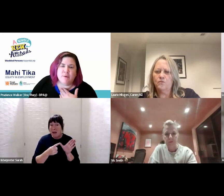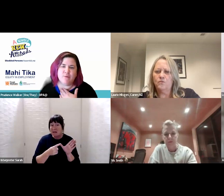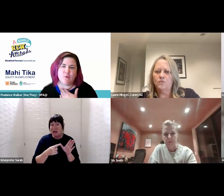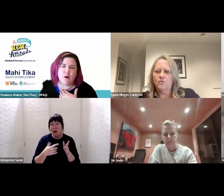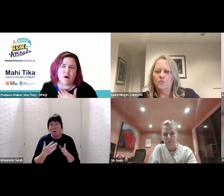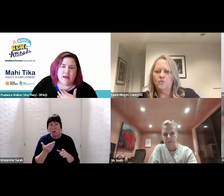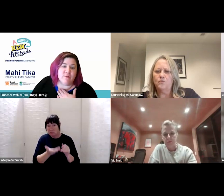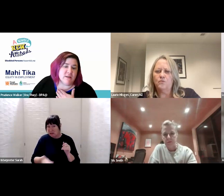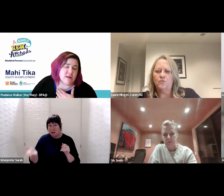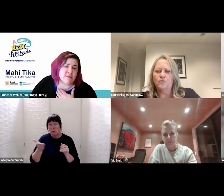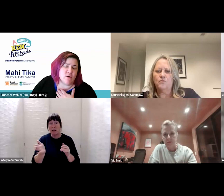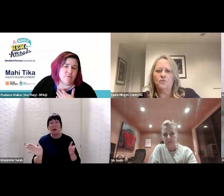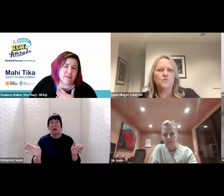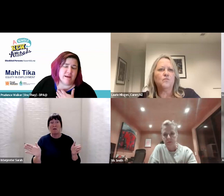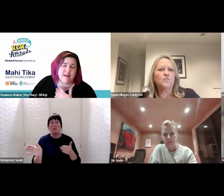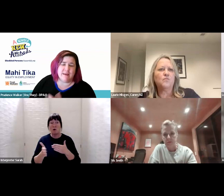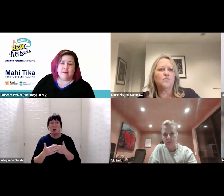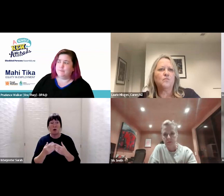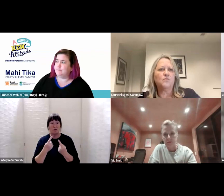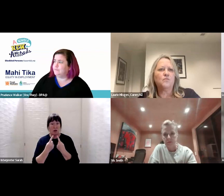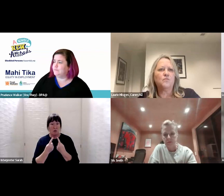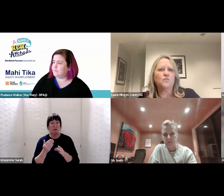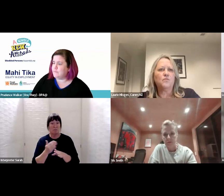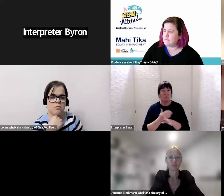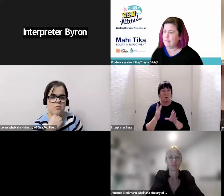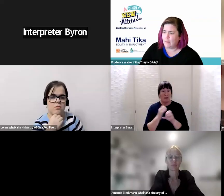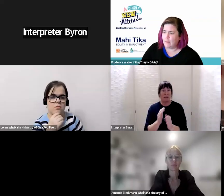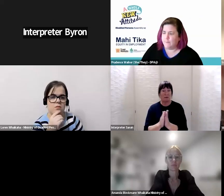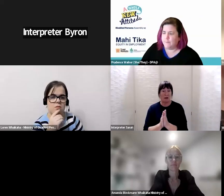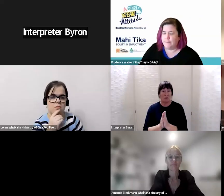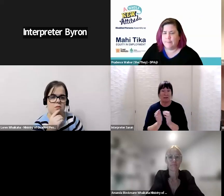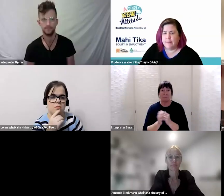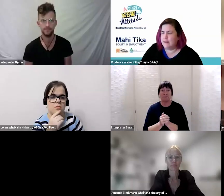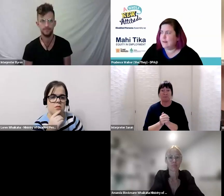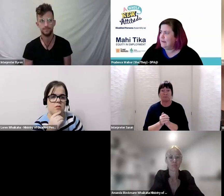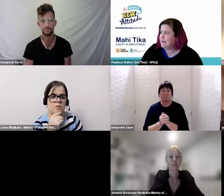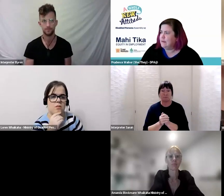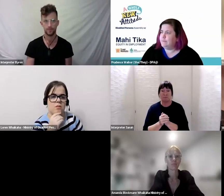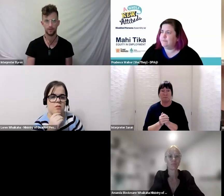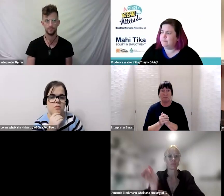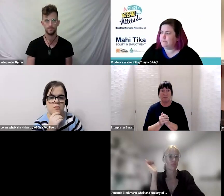before I finish us off with a karakia. I’ll just jump in and say what we have done with other